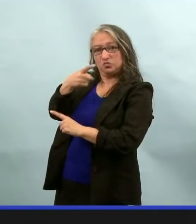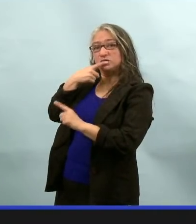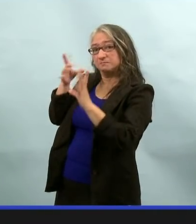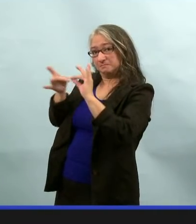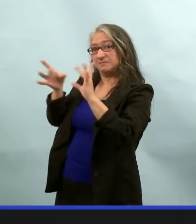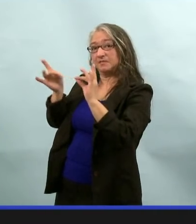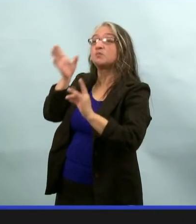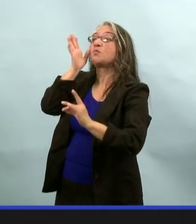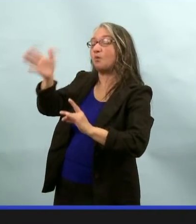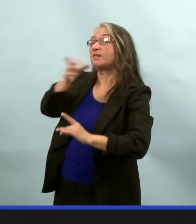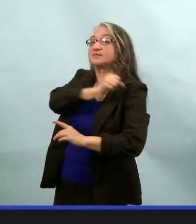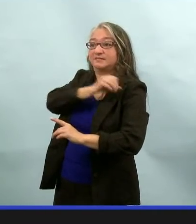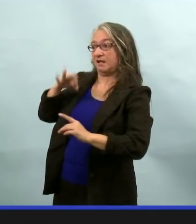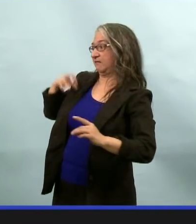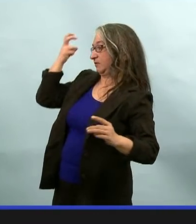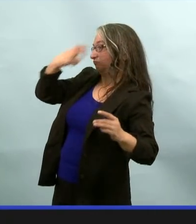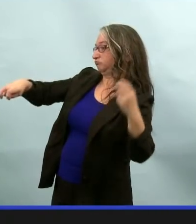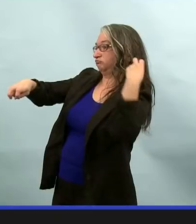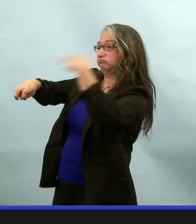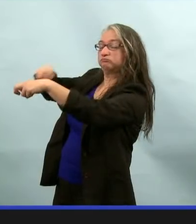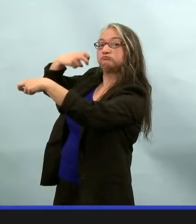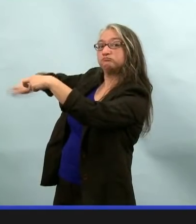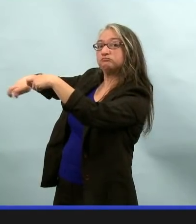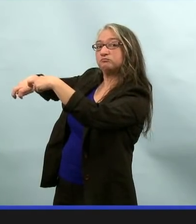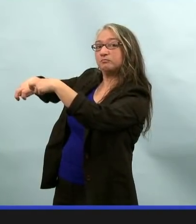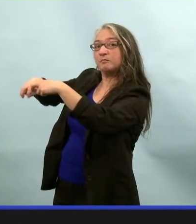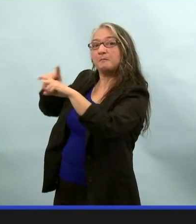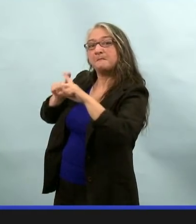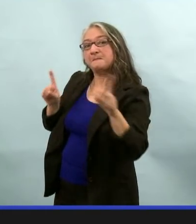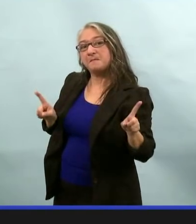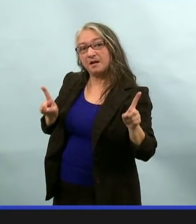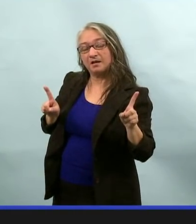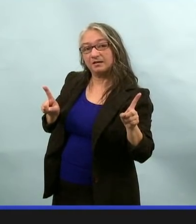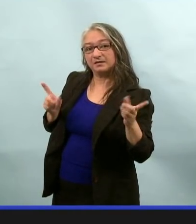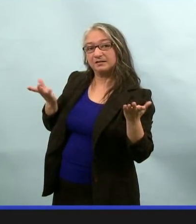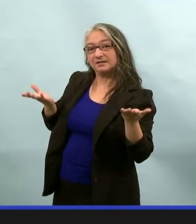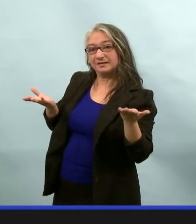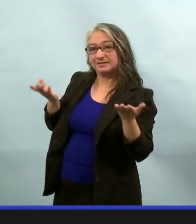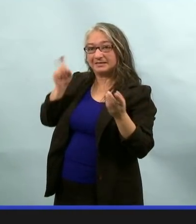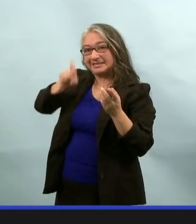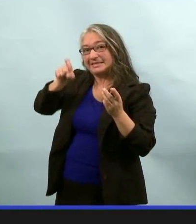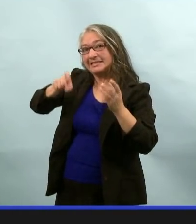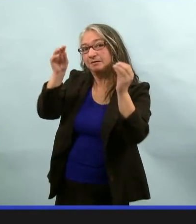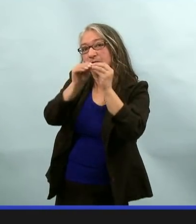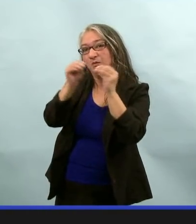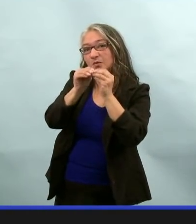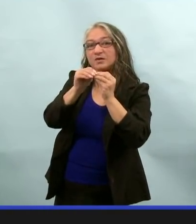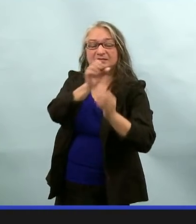to to add personnel in the short term given that it's hard to uh a recruit people at this point